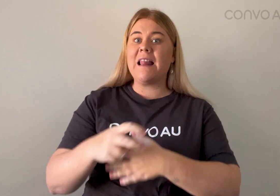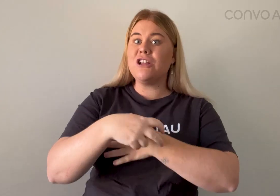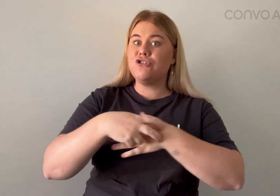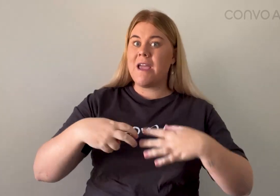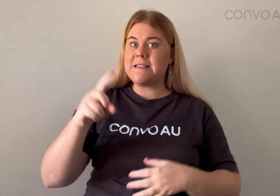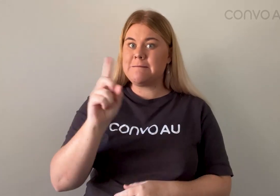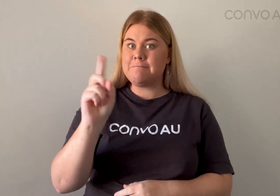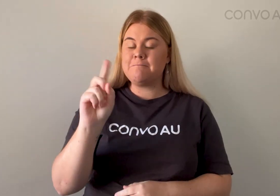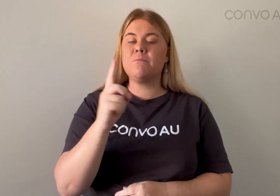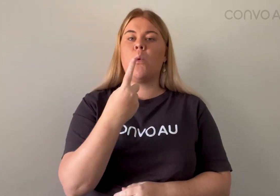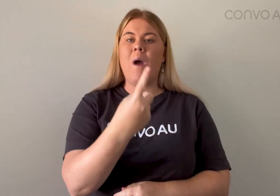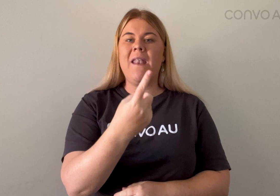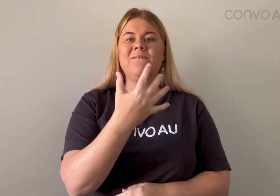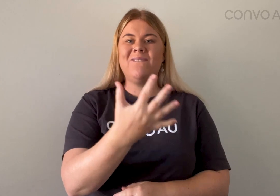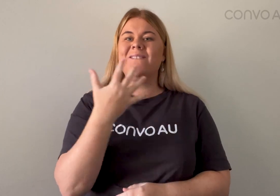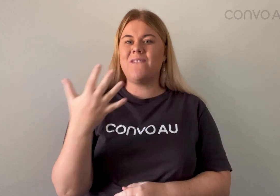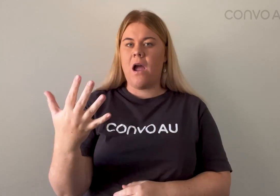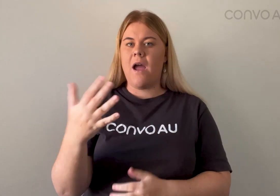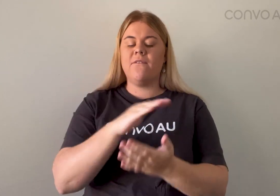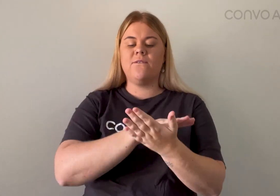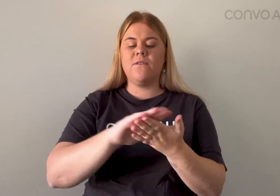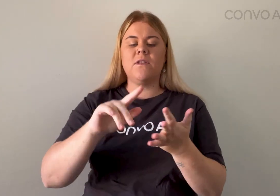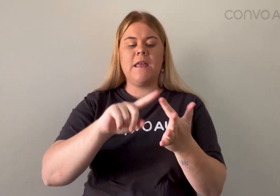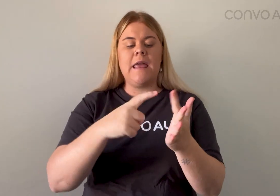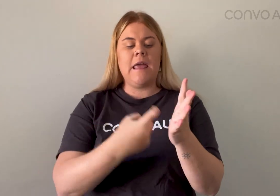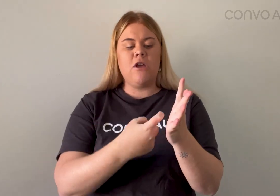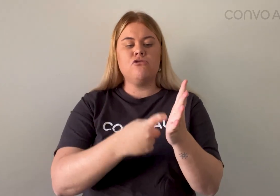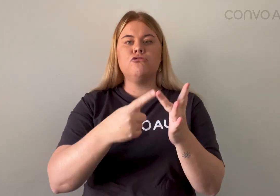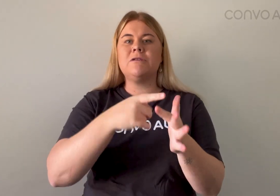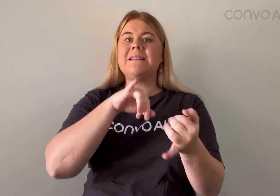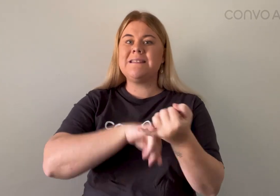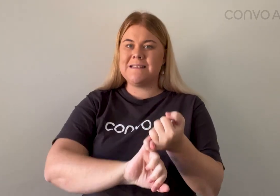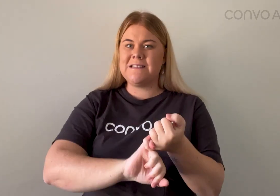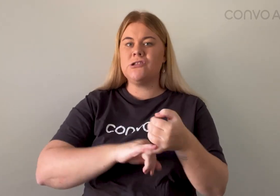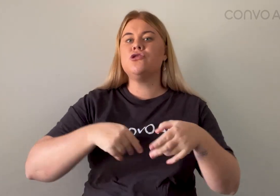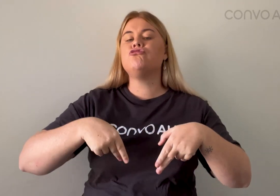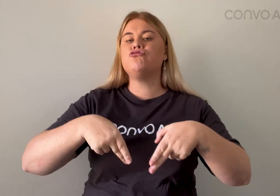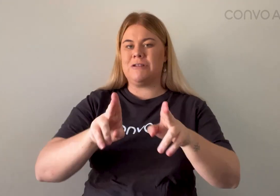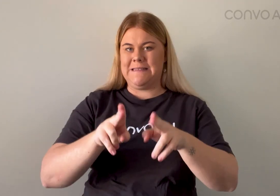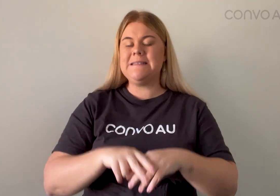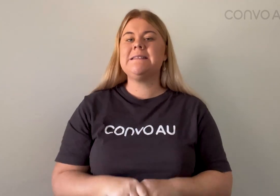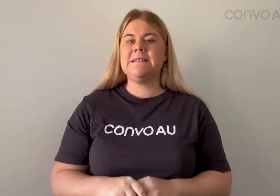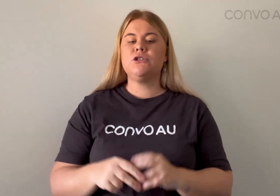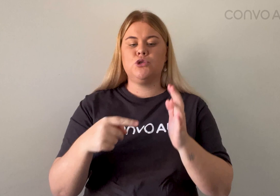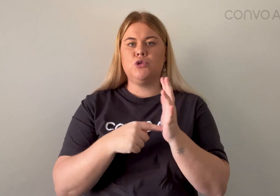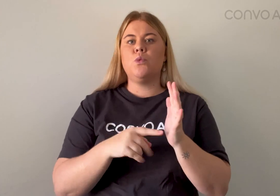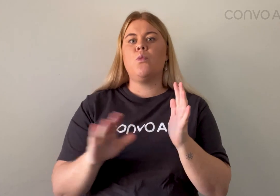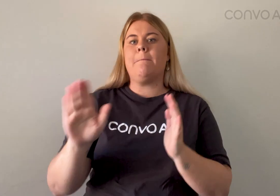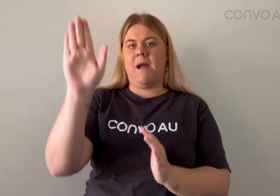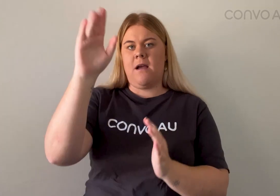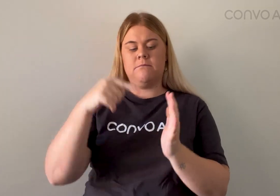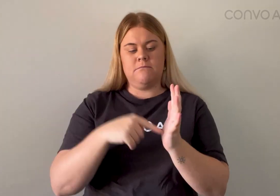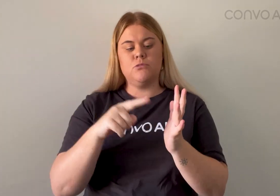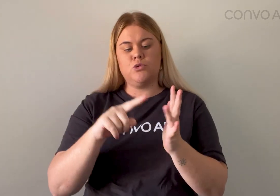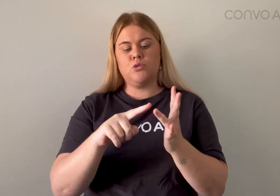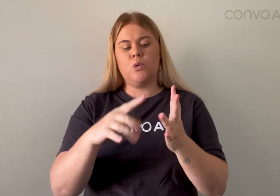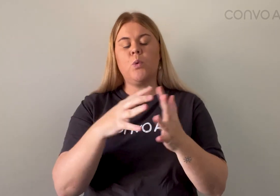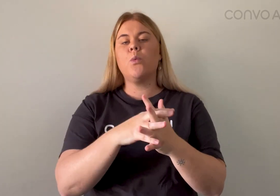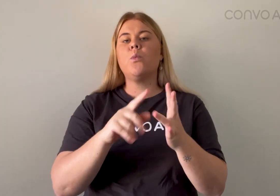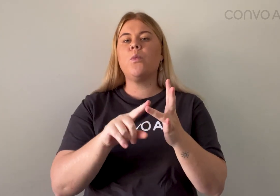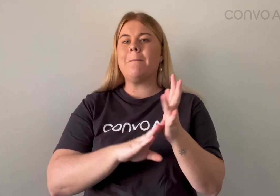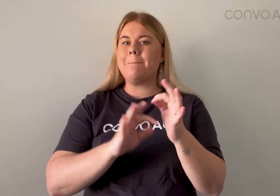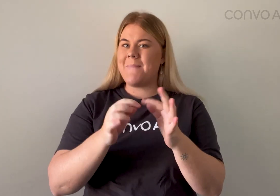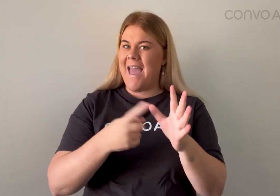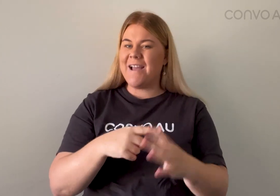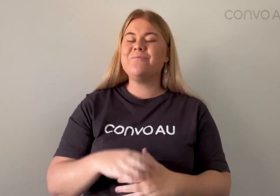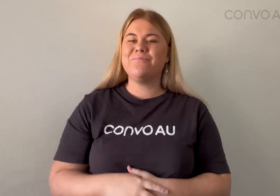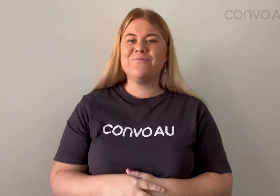155 Herries Street, Toowoomba QLD